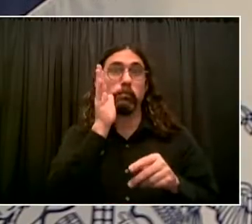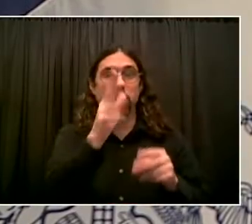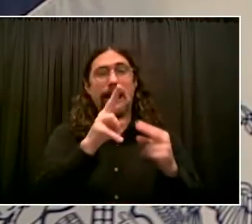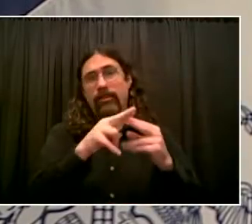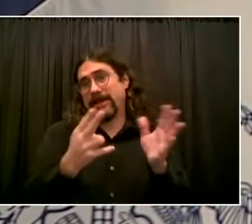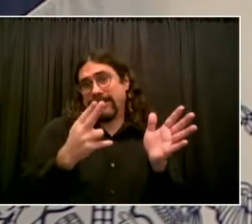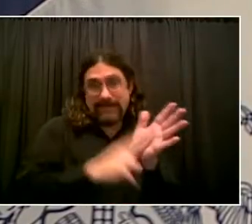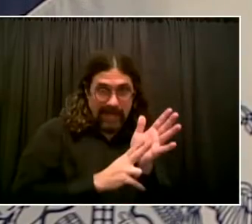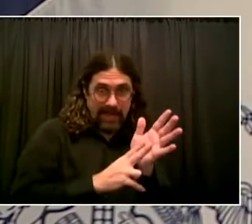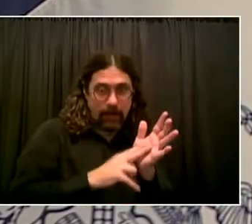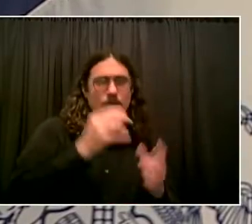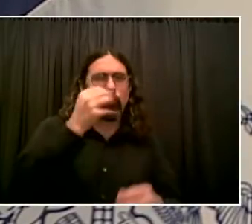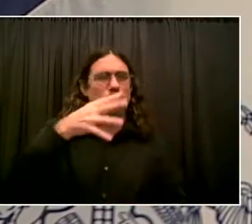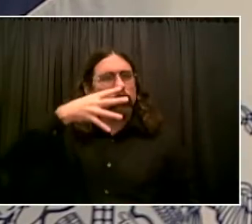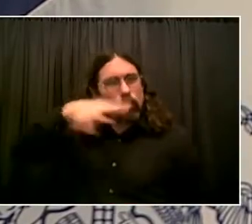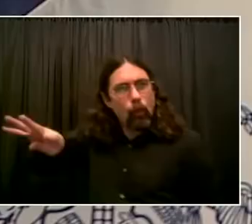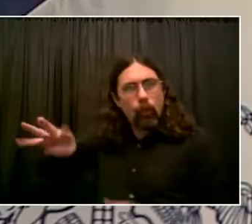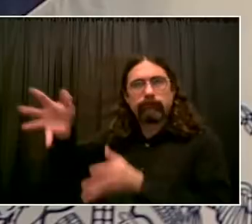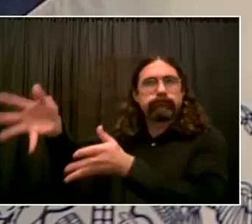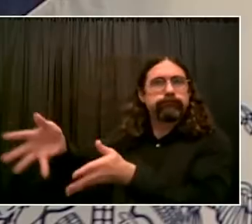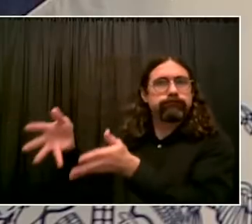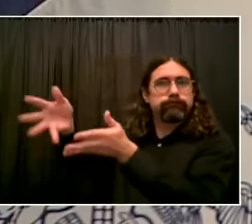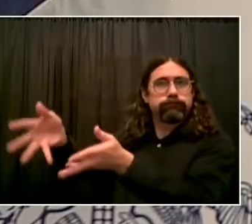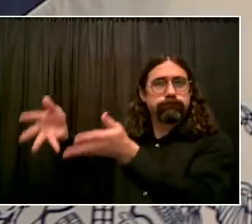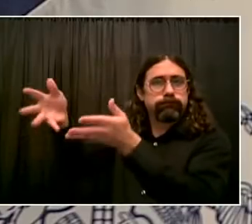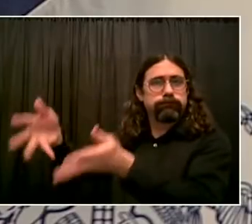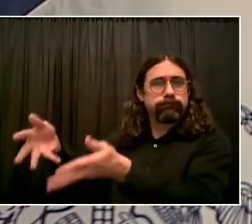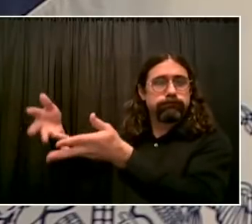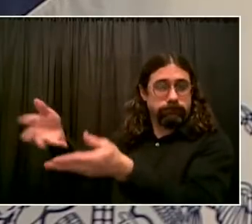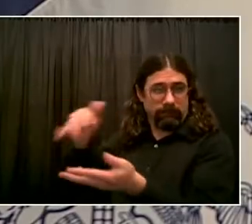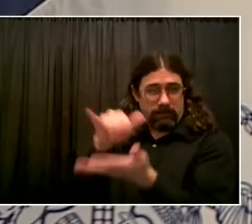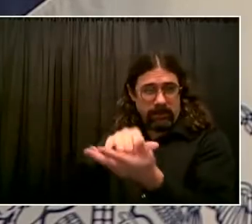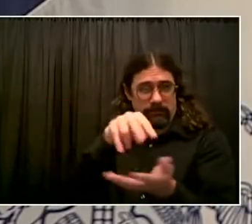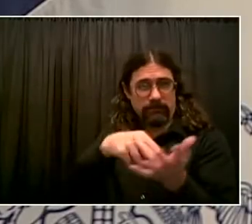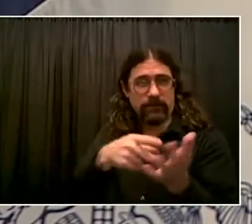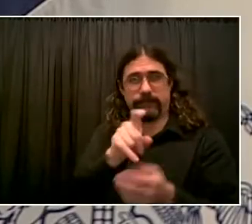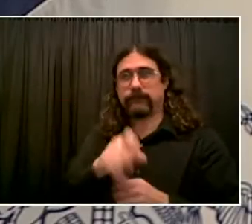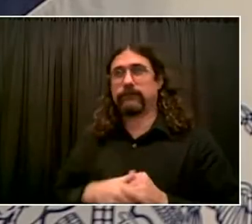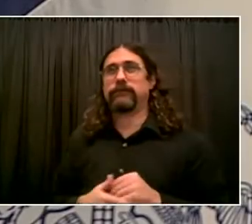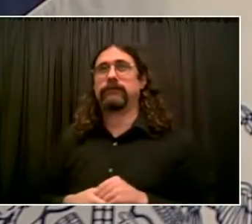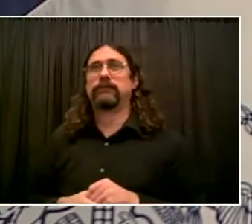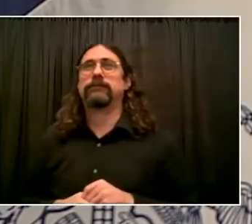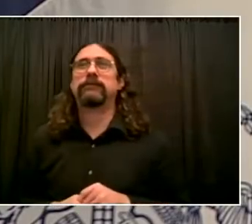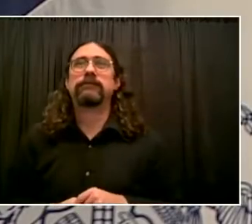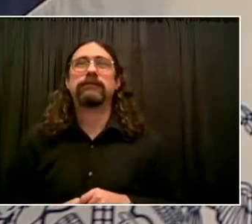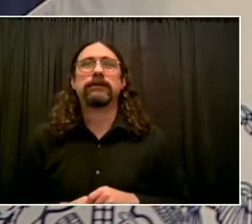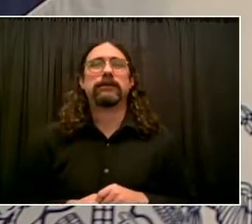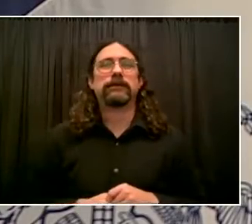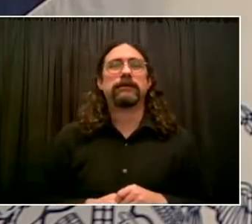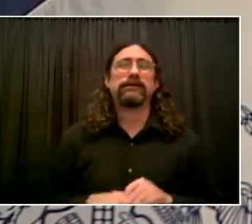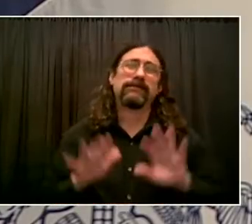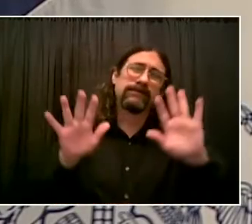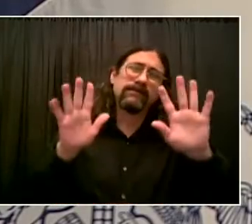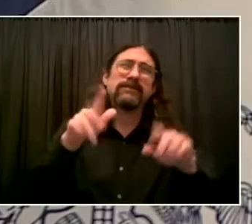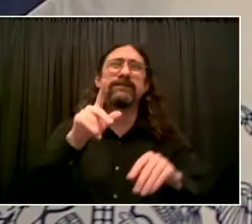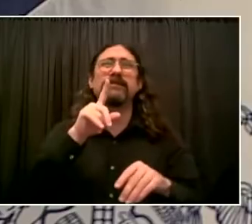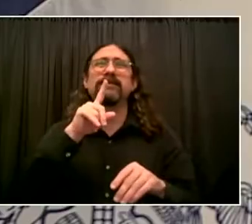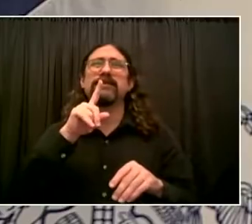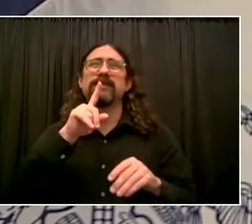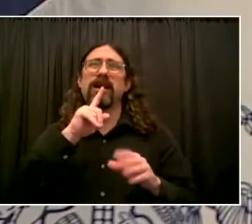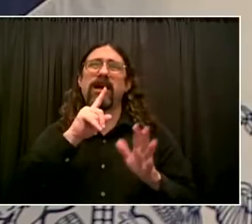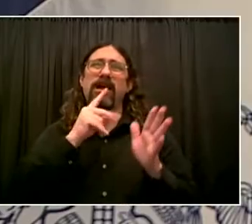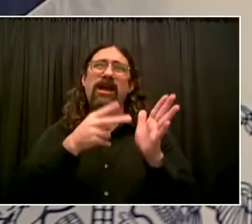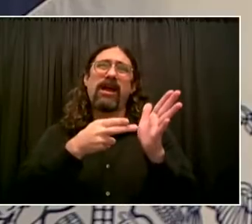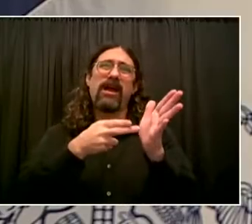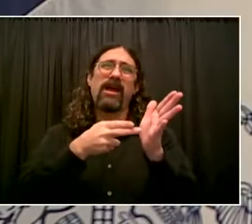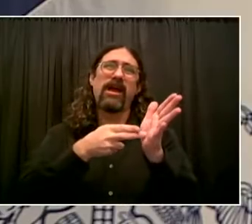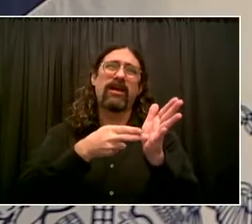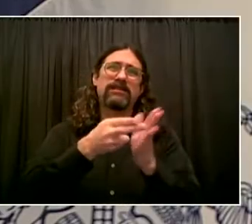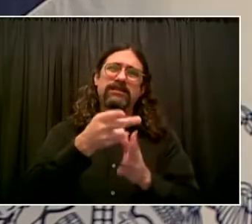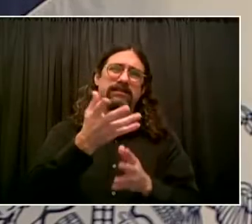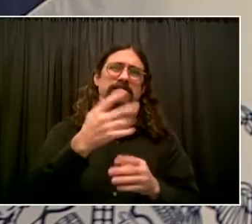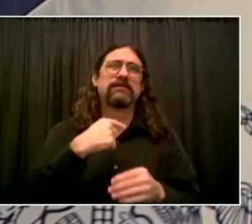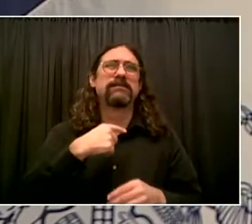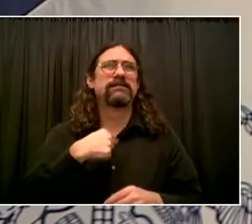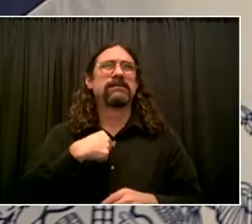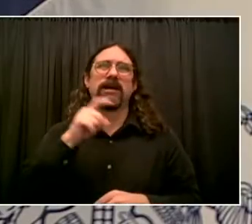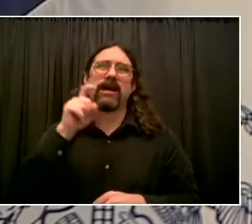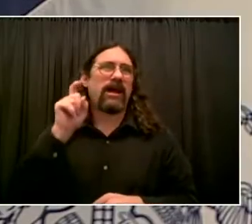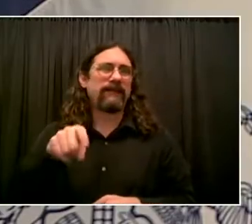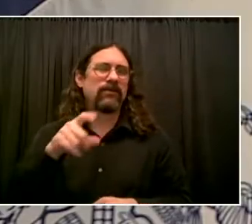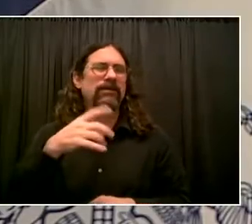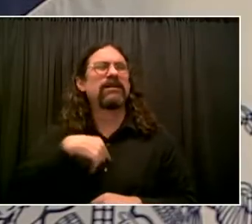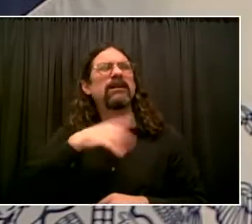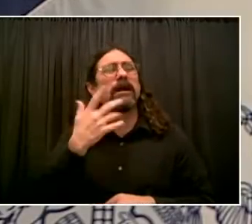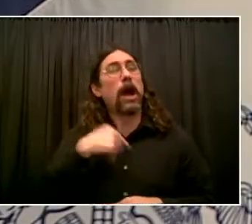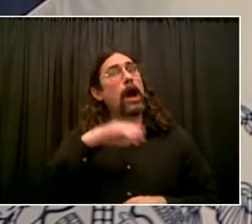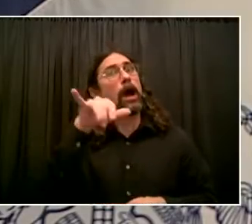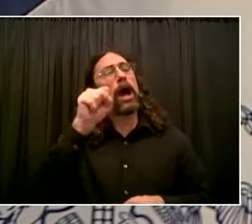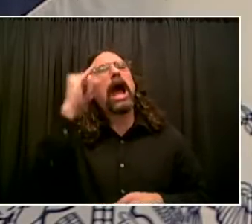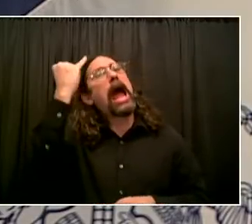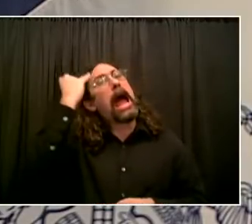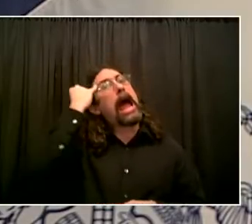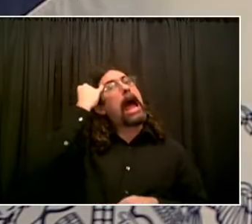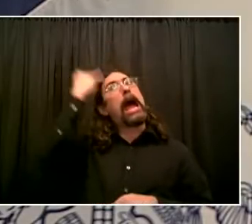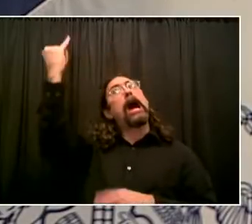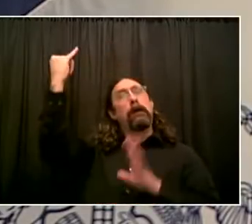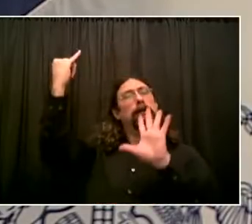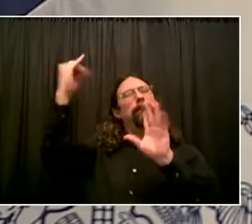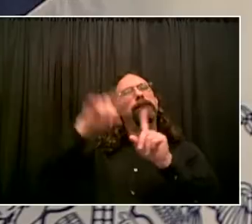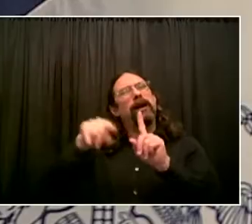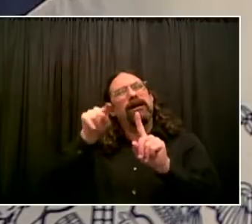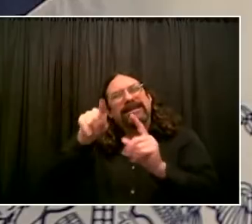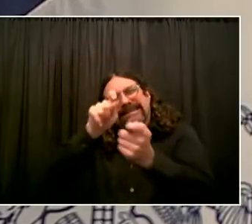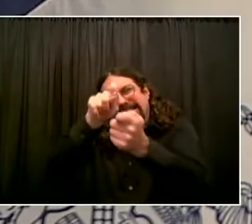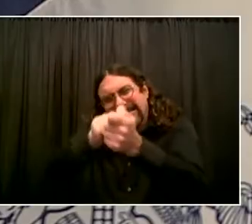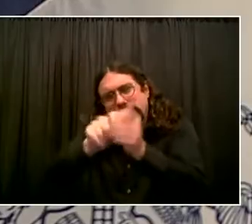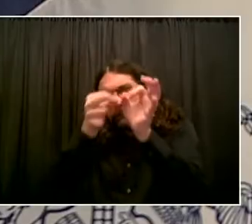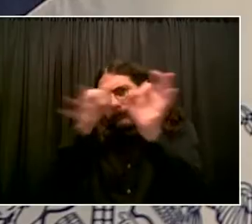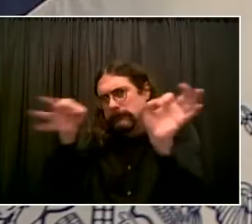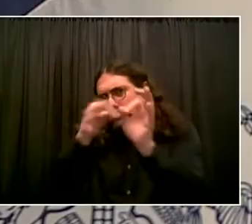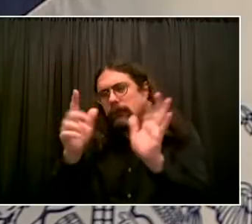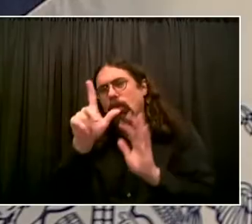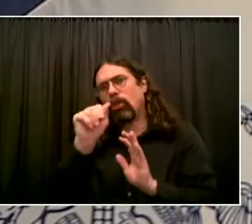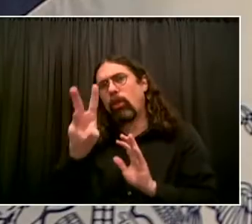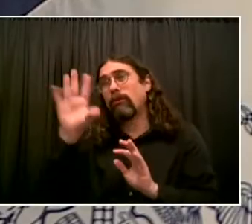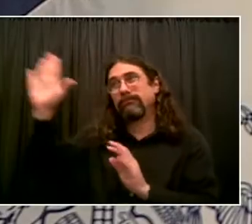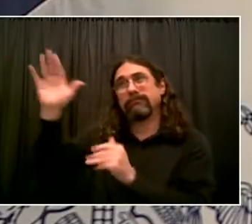SOMETHING THAT WE DID NOT HEAR